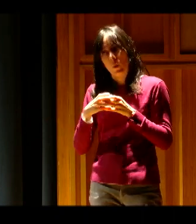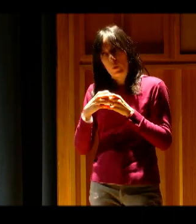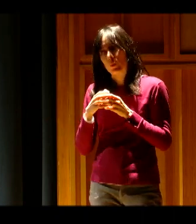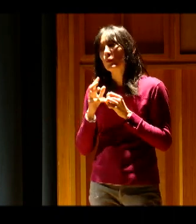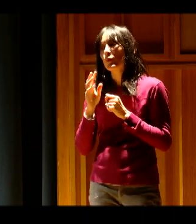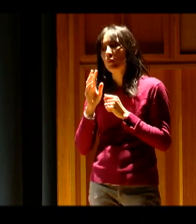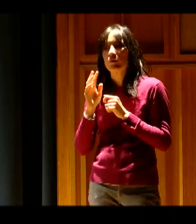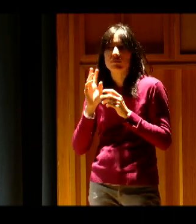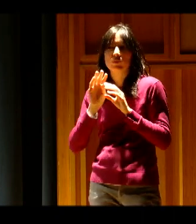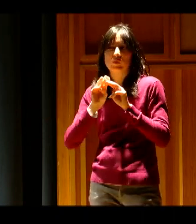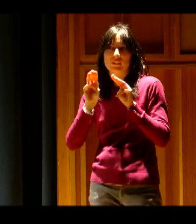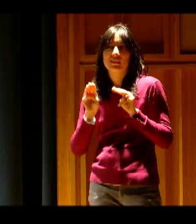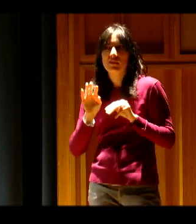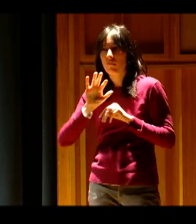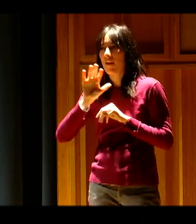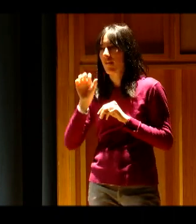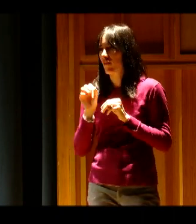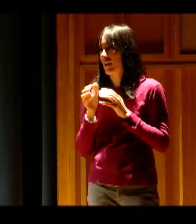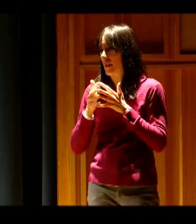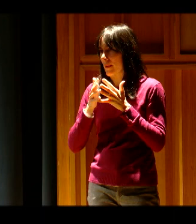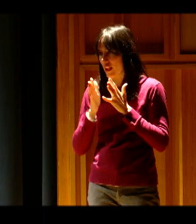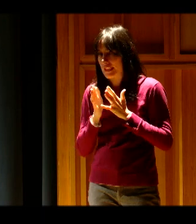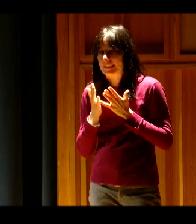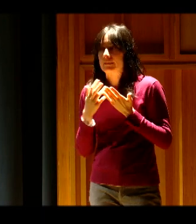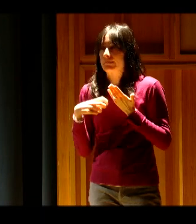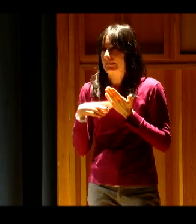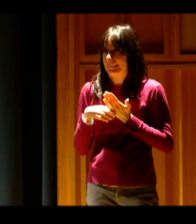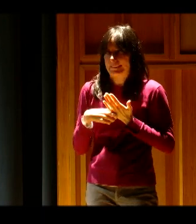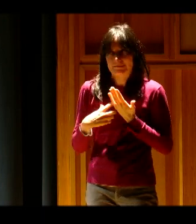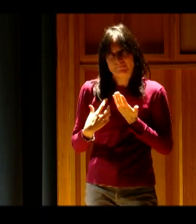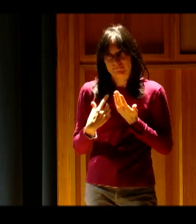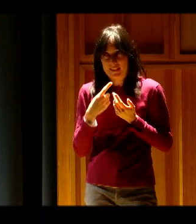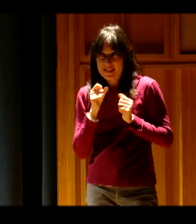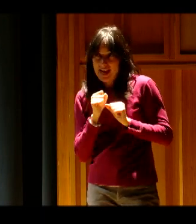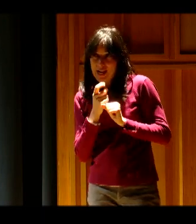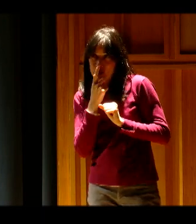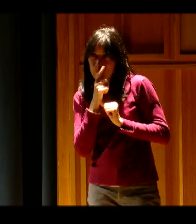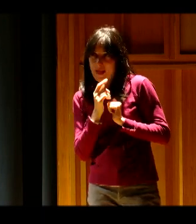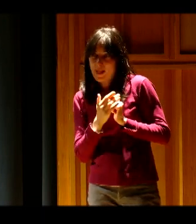African American History and Culture can't get tickets. Can you get us in Amber? You work at the Smithsonian?"